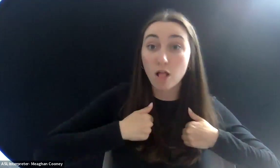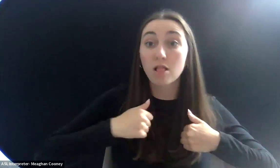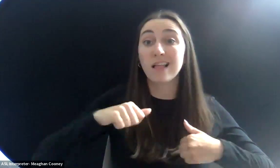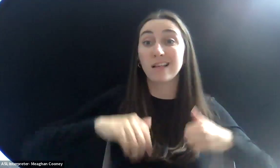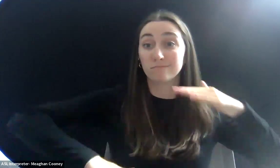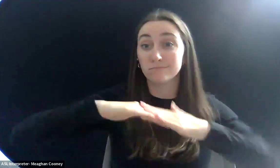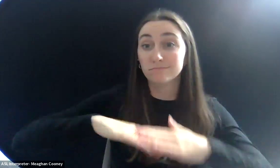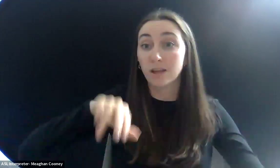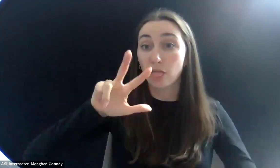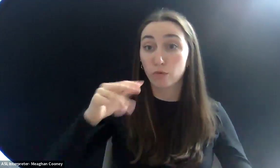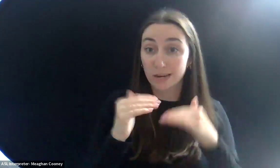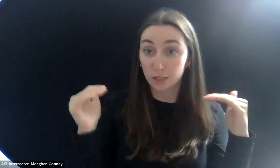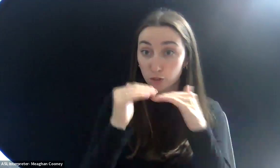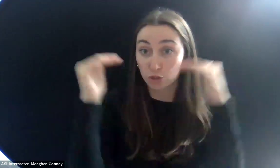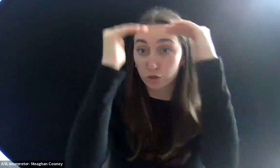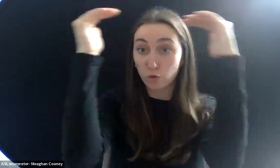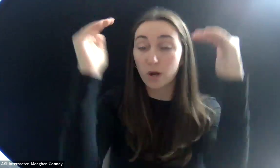all electric pathway, the specialized code.